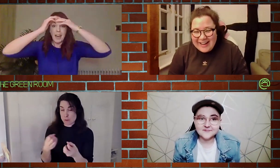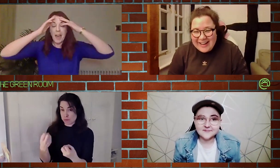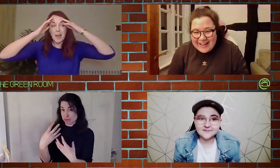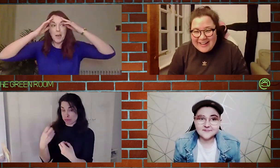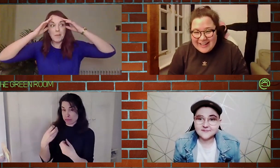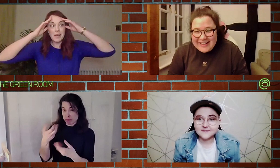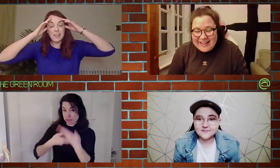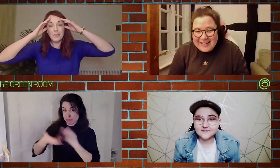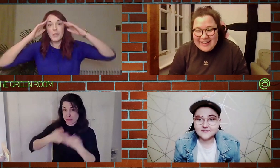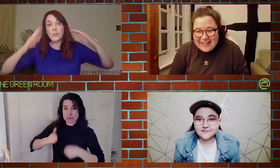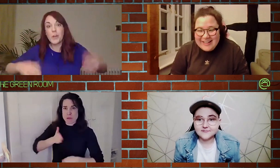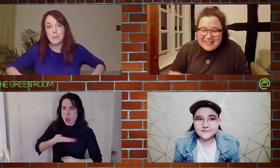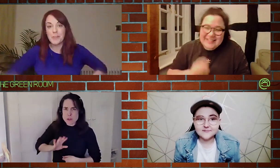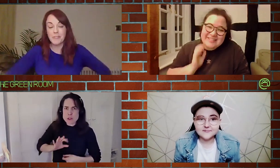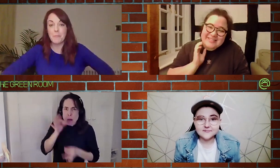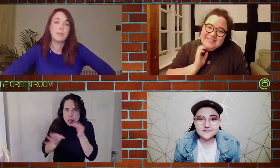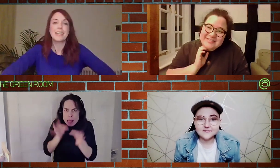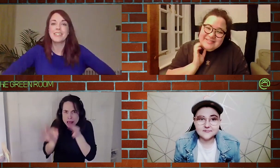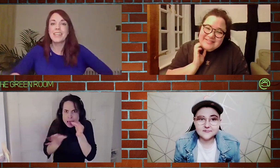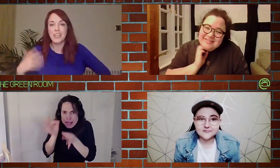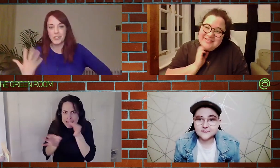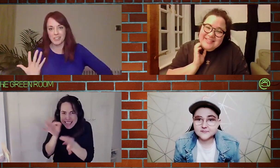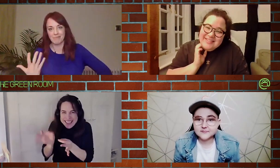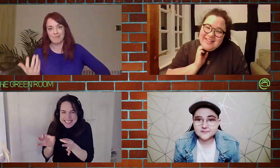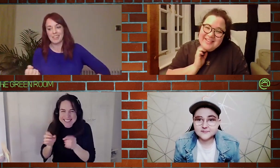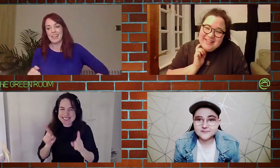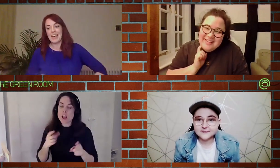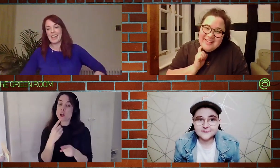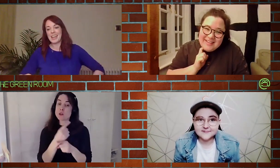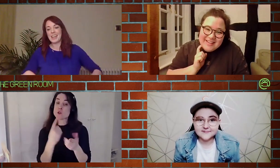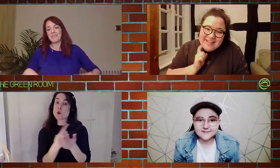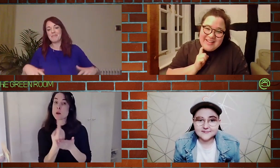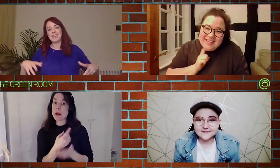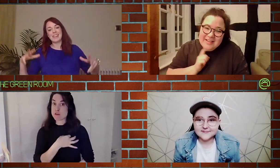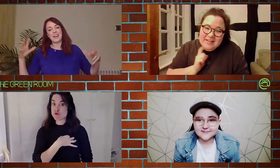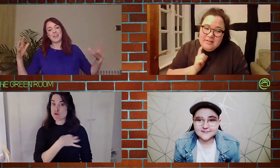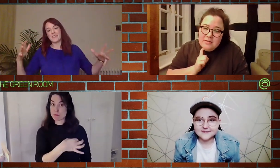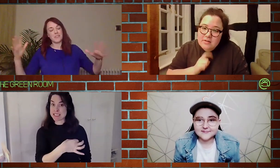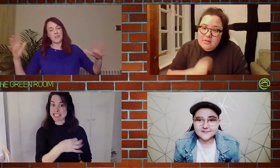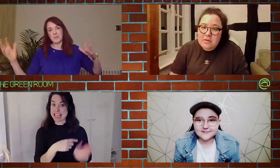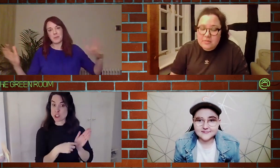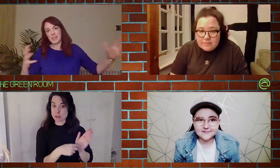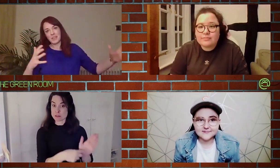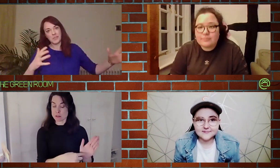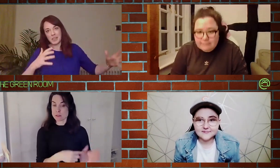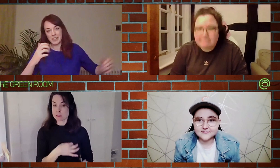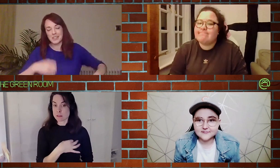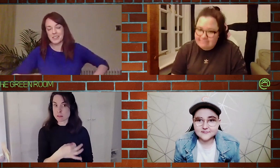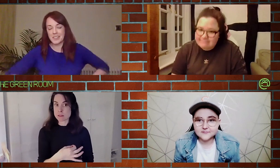When you talk about representation. I mean we could